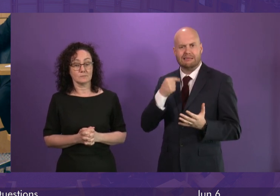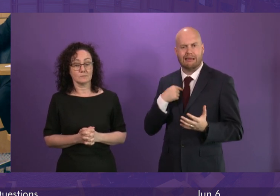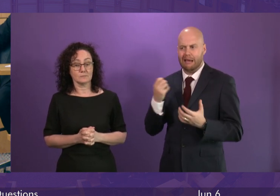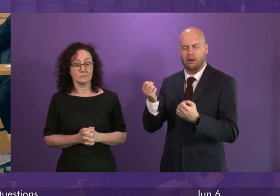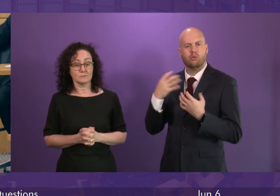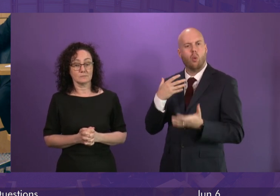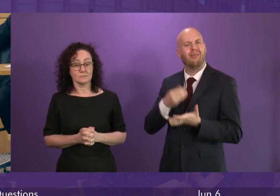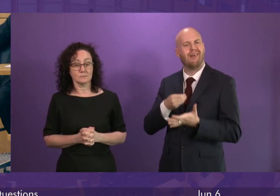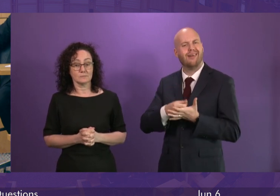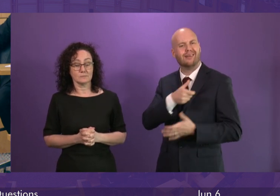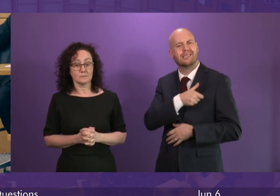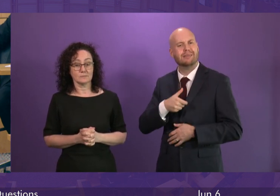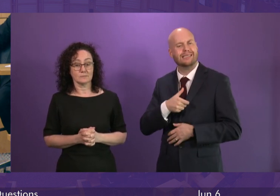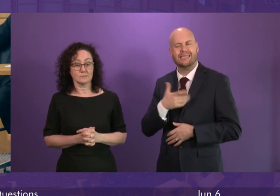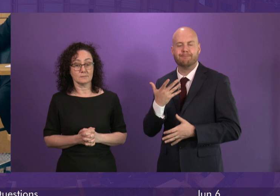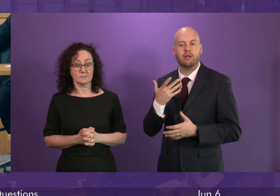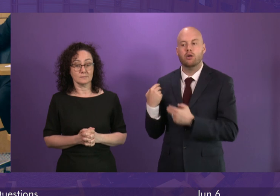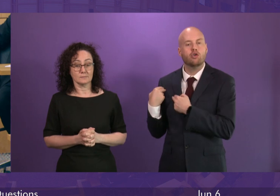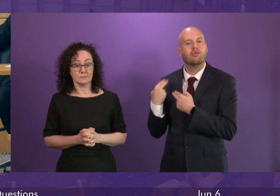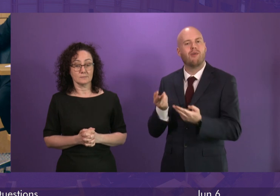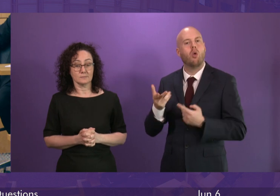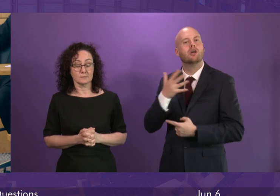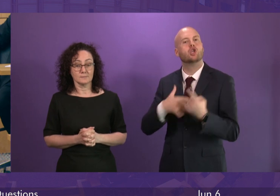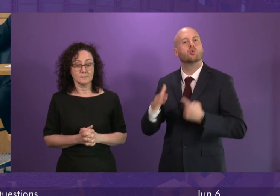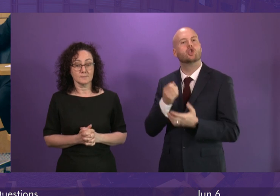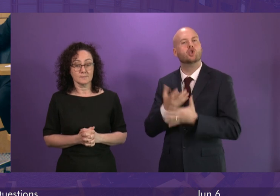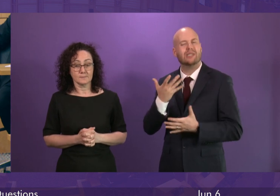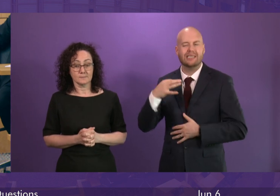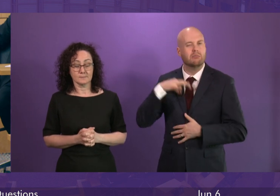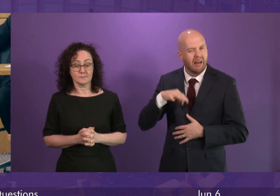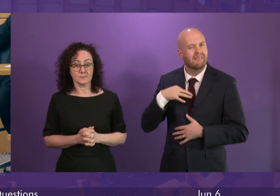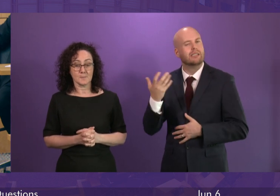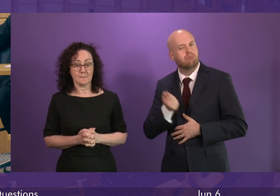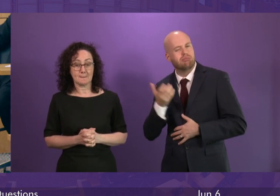costs could be substantially higher than the previously predicted £3.5 billion total.